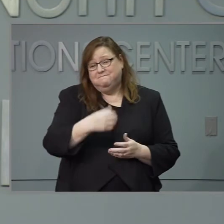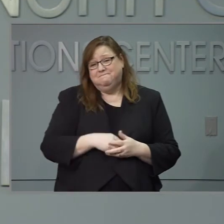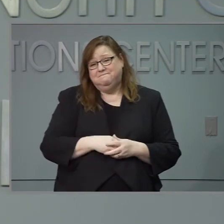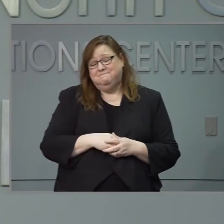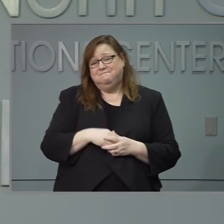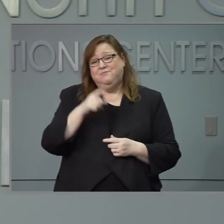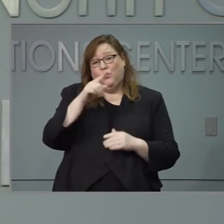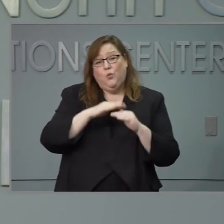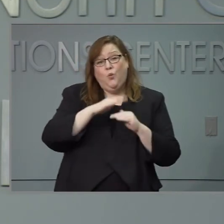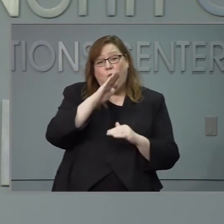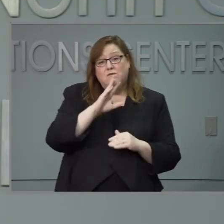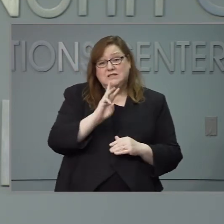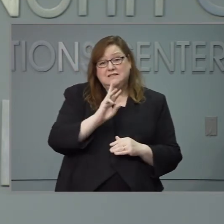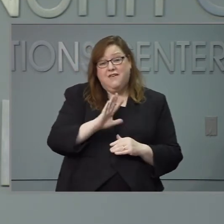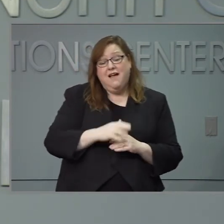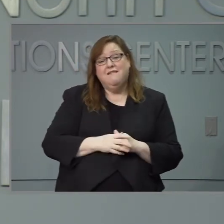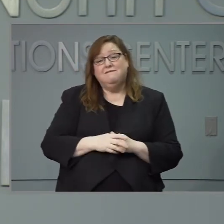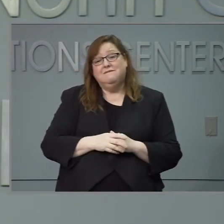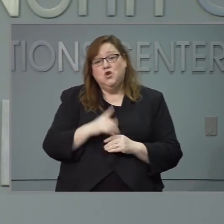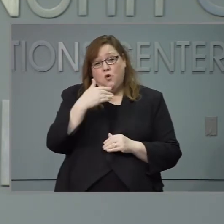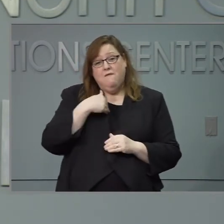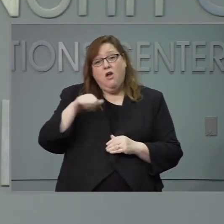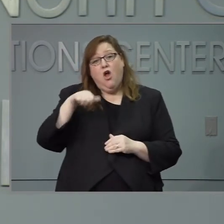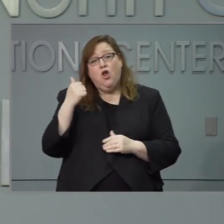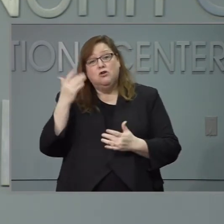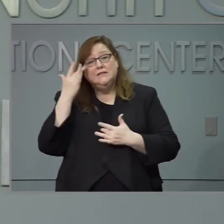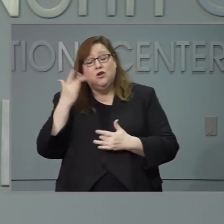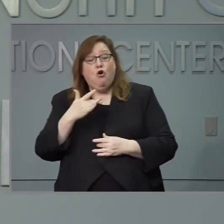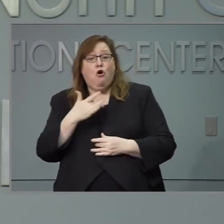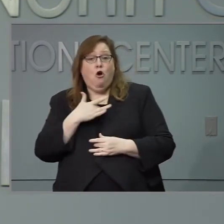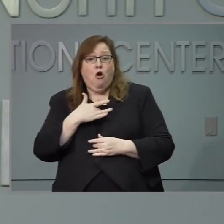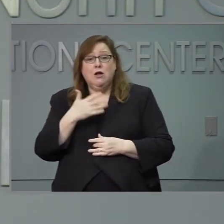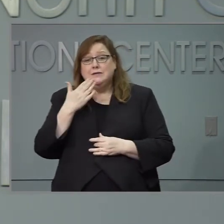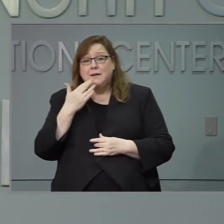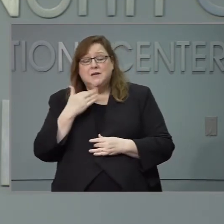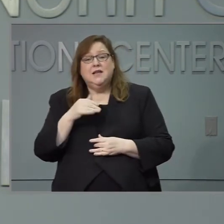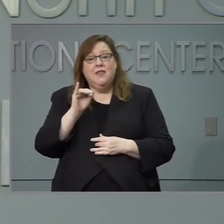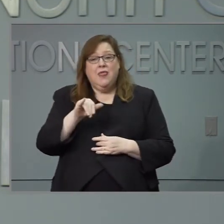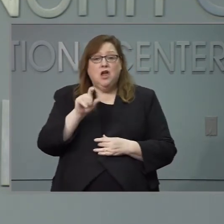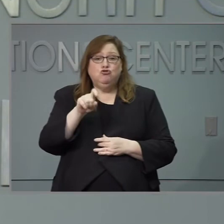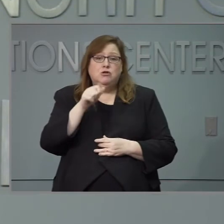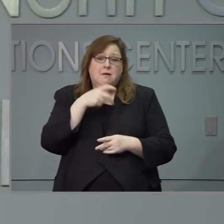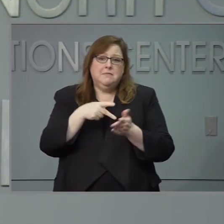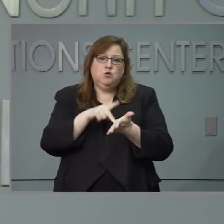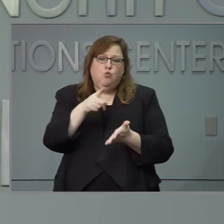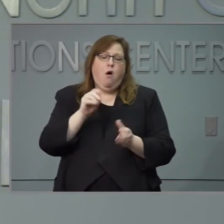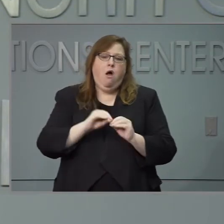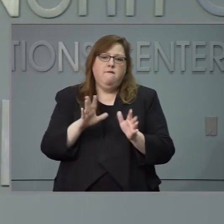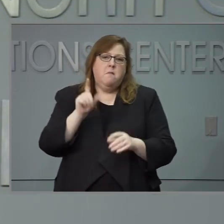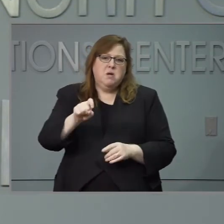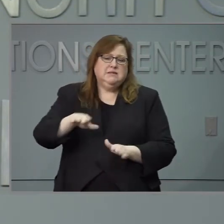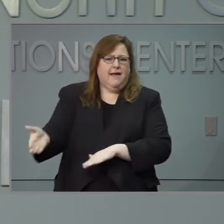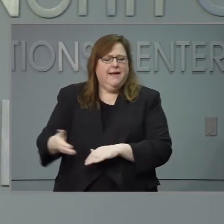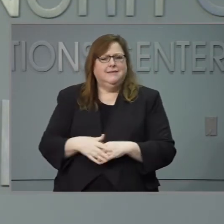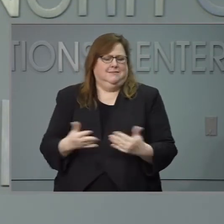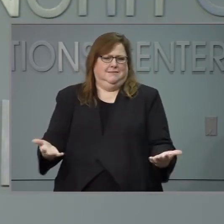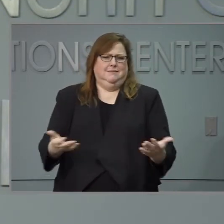Gov. Cooper: ES BIEN INTERESANTE LO QUE DICE DAN, ÉL HABLA DE GEORGIA, ES MÁS O MENOS DEL MISMO TAMAÑO DE CAROLINA DEL